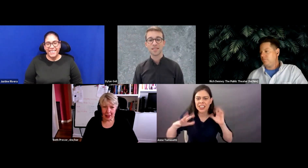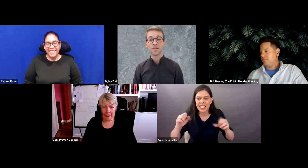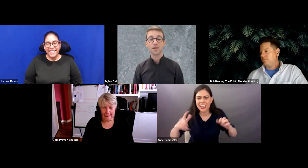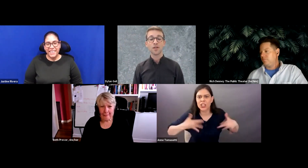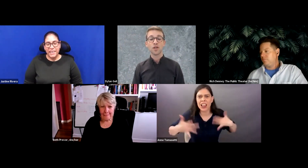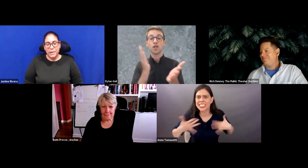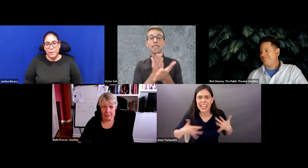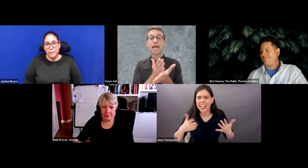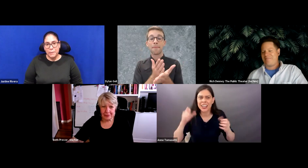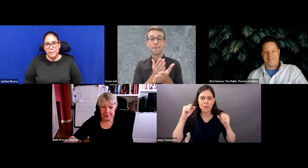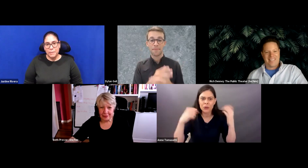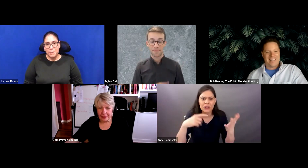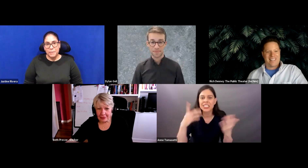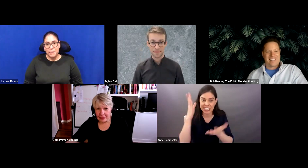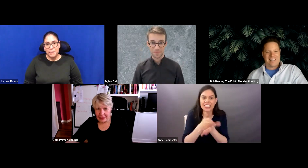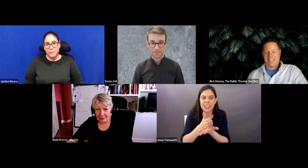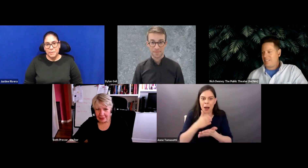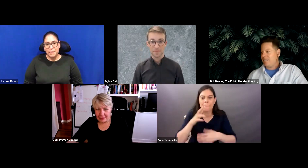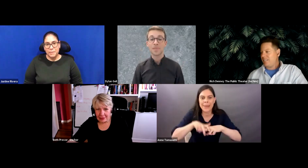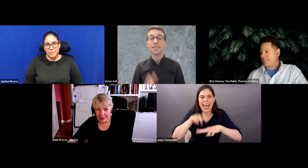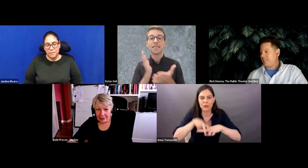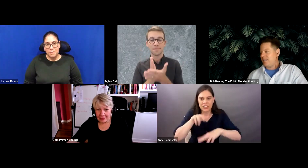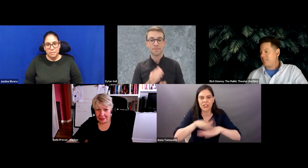lot to be very animated, and to be, Oh, I'm sorry to stop